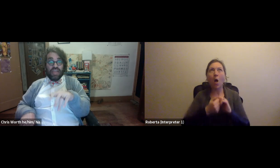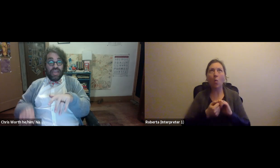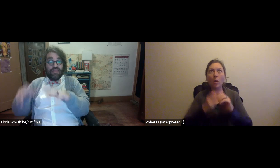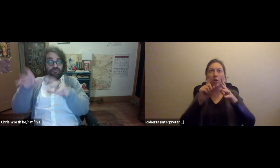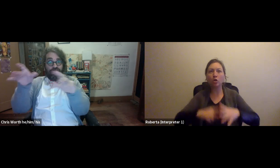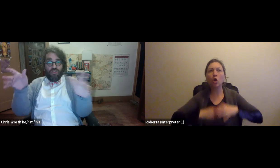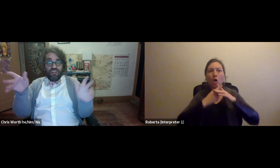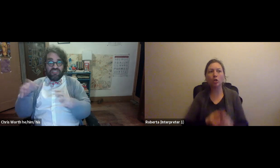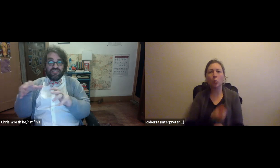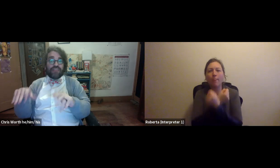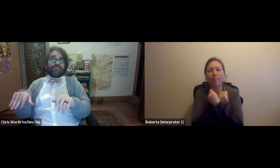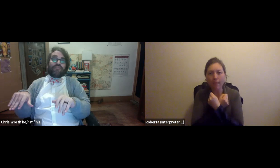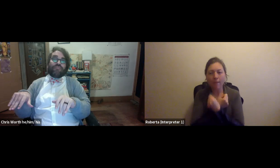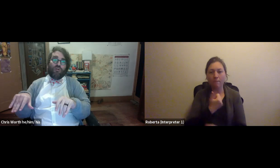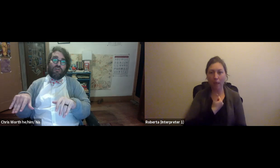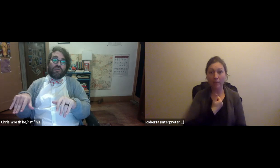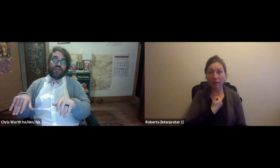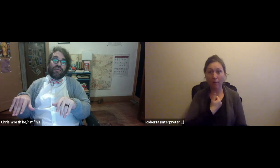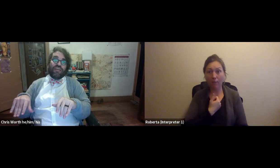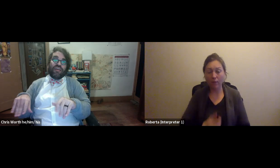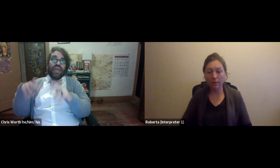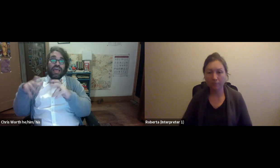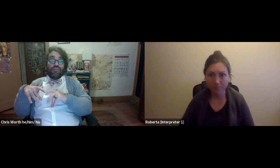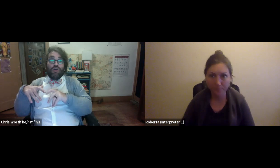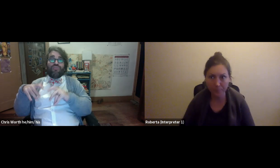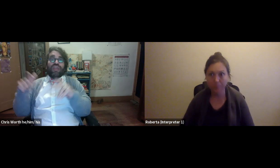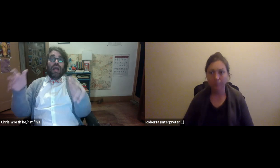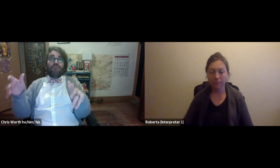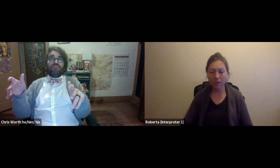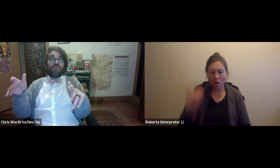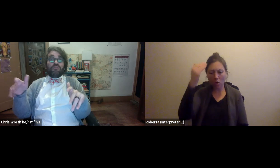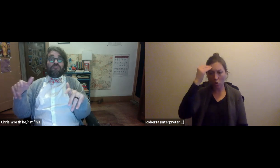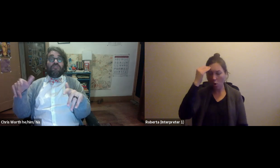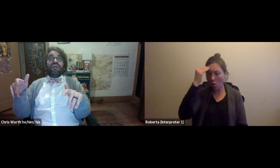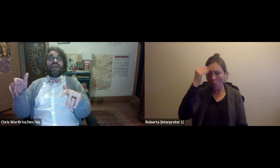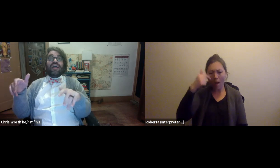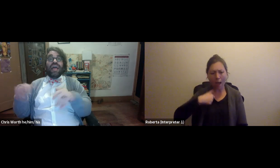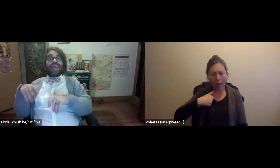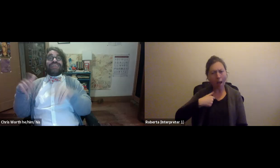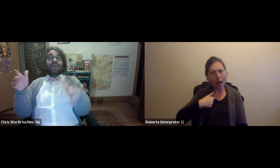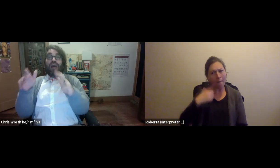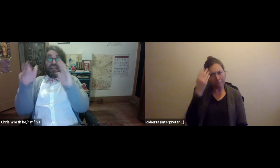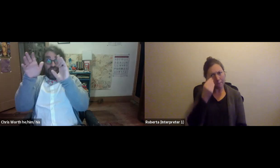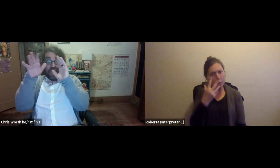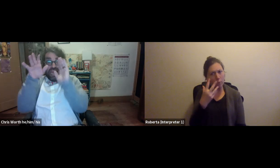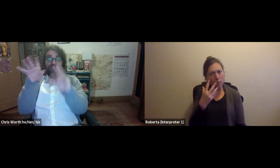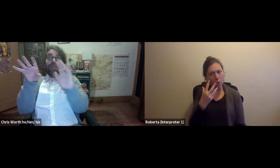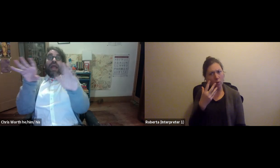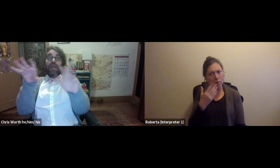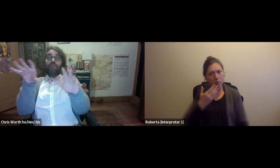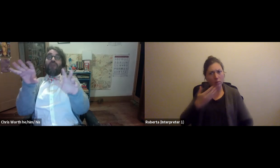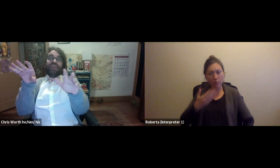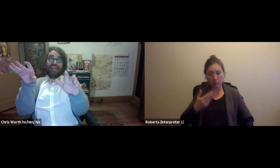in the fullest sense of the word, and know that I was beautiful as I was, even in my imperfectness,